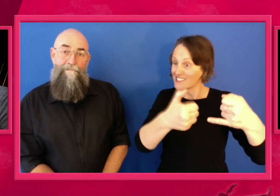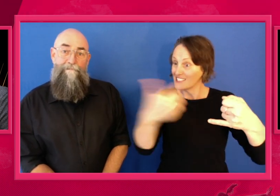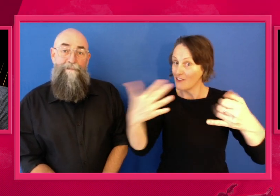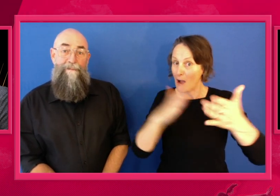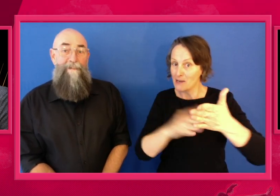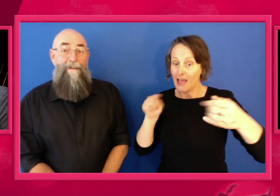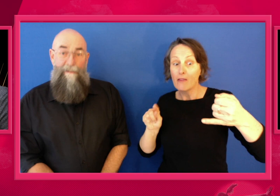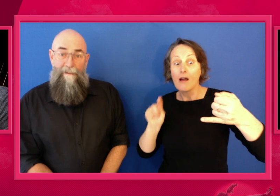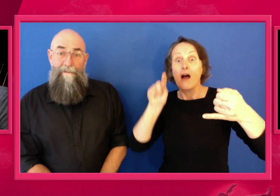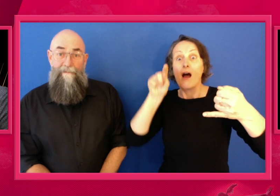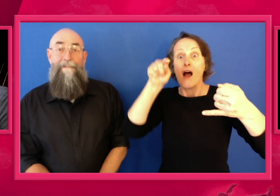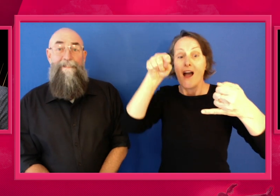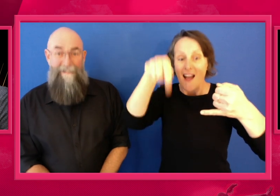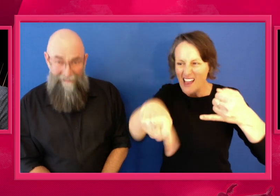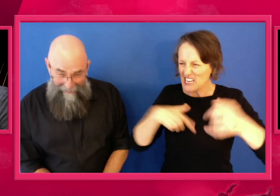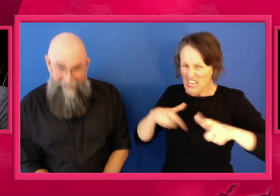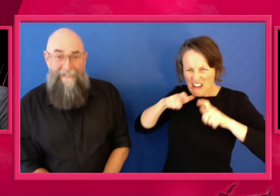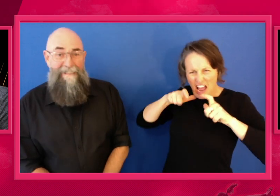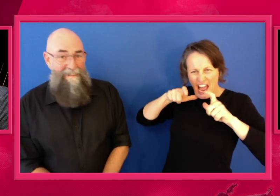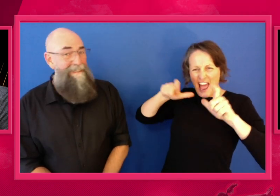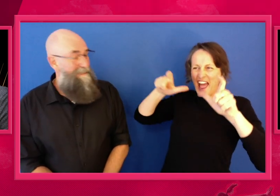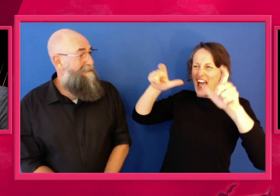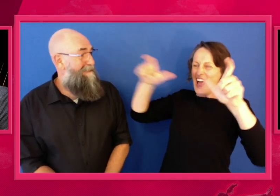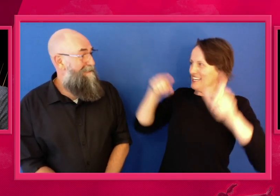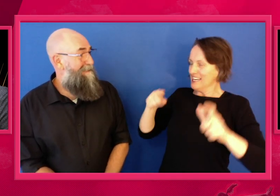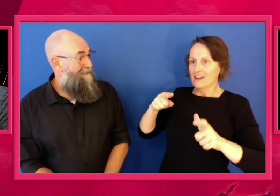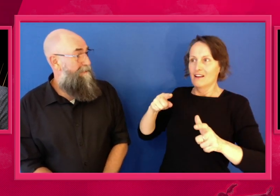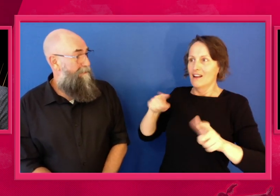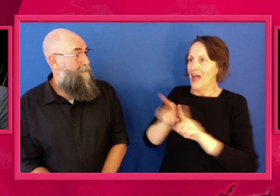he just knew that it was huge. And it was just this yell of relief, but also joy.